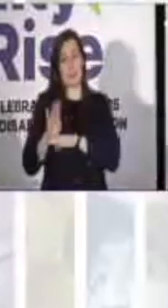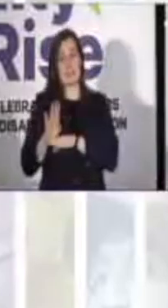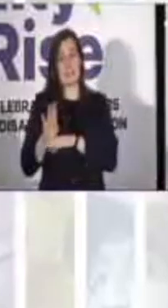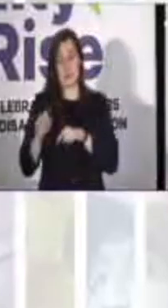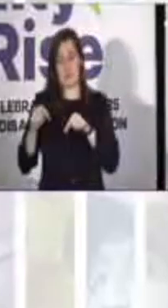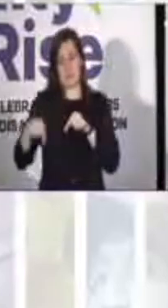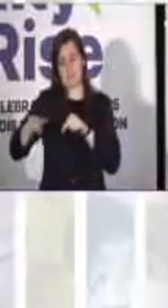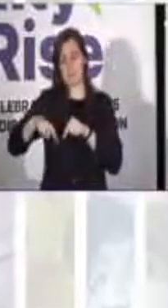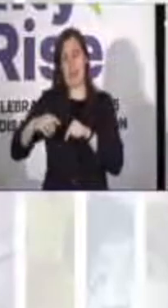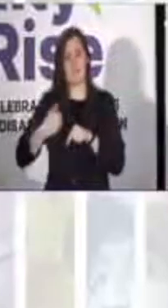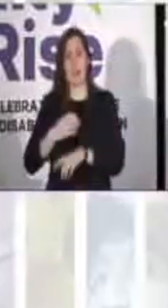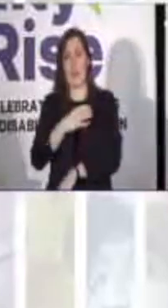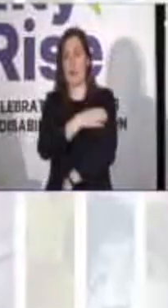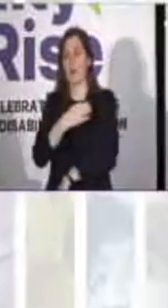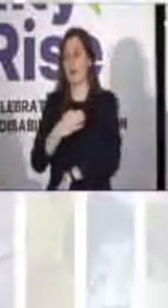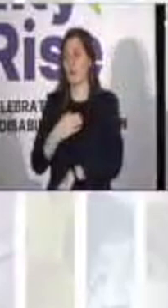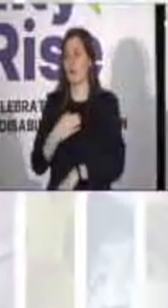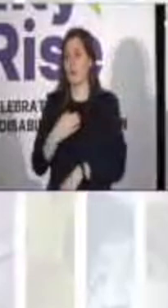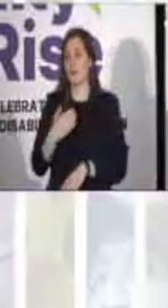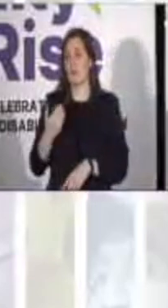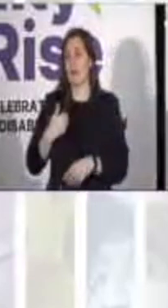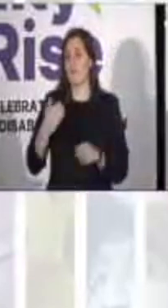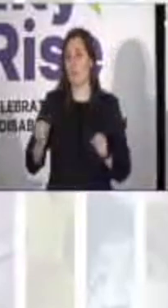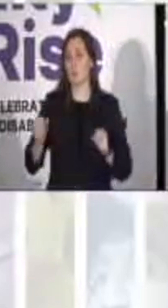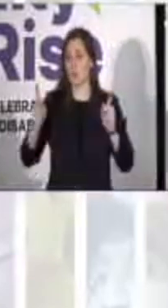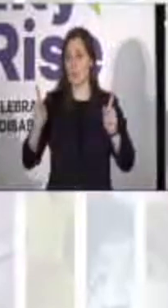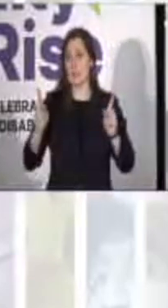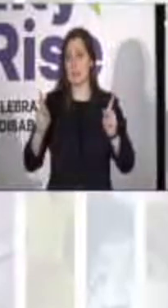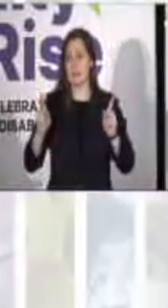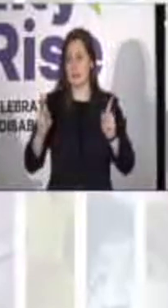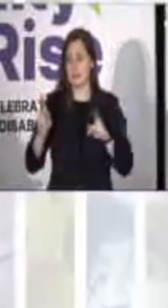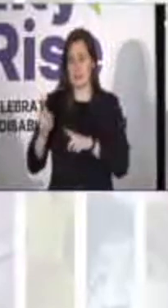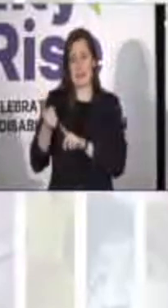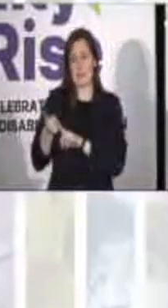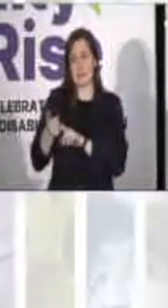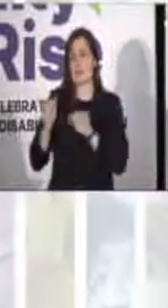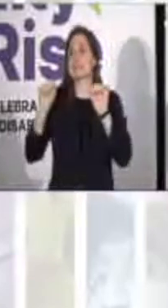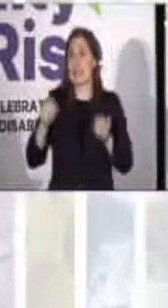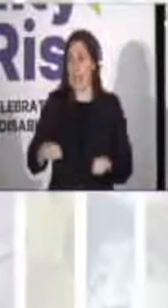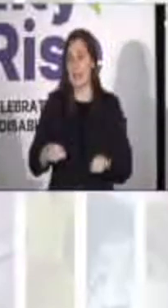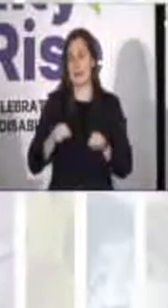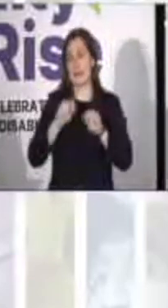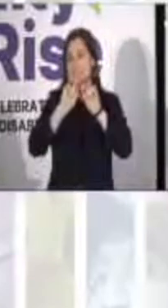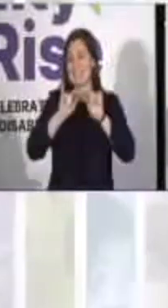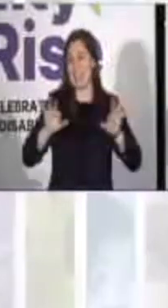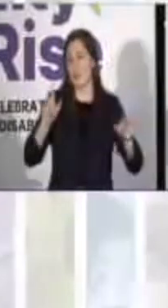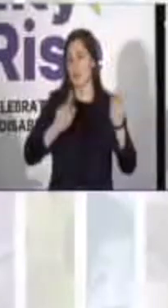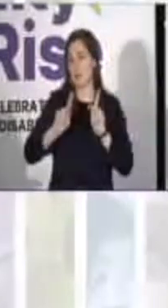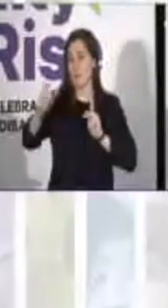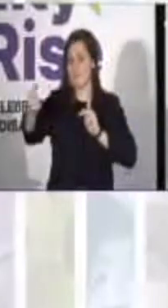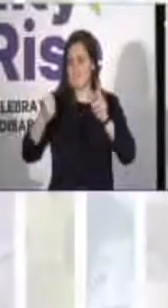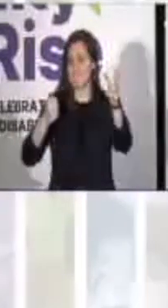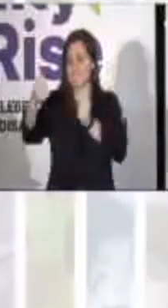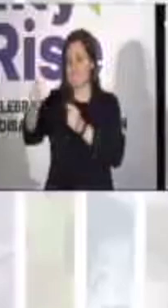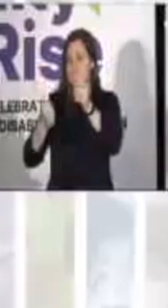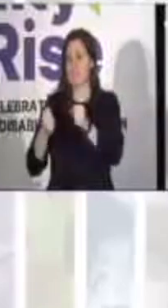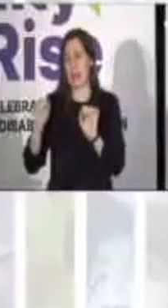AND A LOT OF OPPORTUNITY TO BRING IN DIVERSE PEOPLE TO WORK WITHIN THEM.